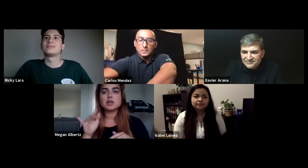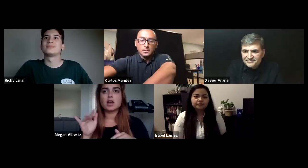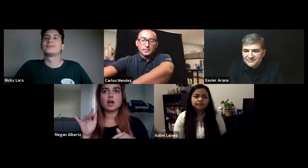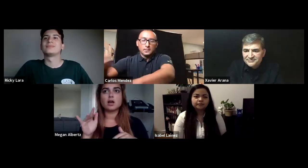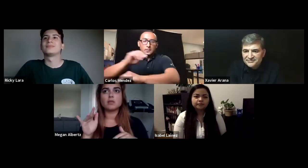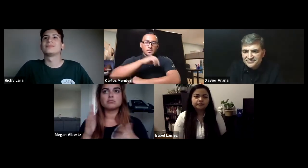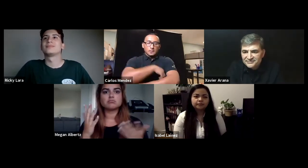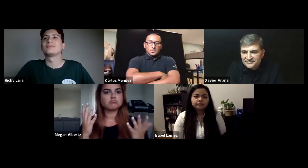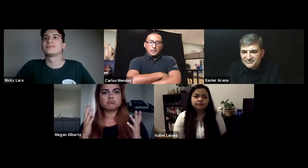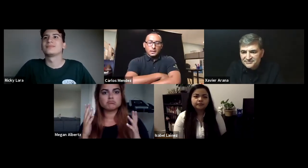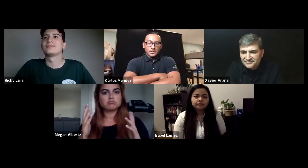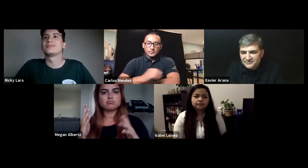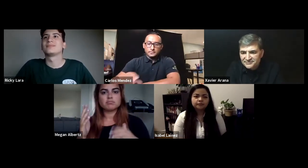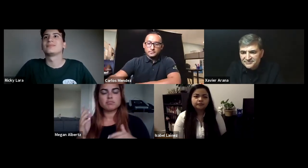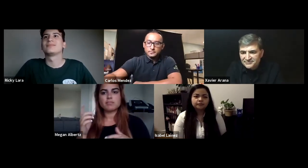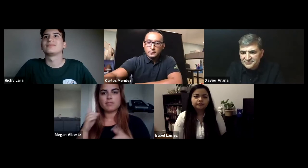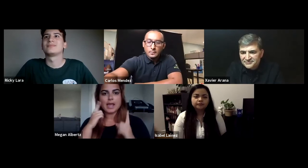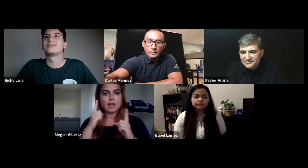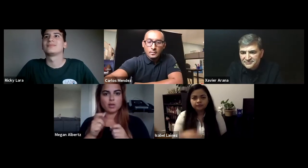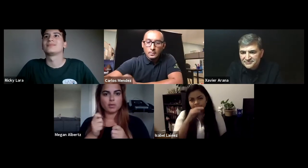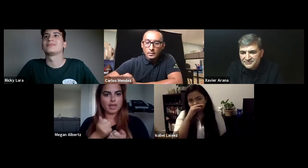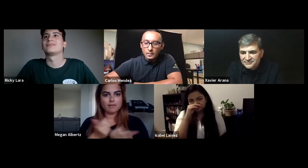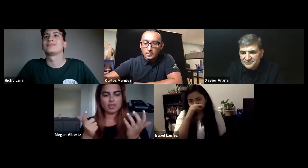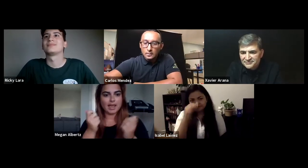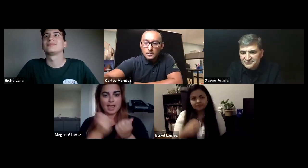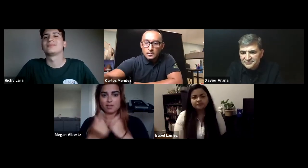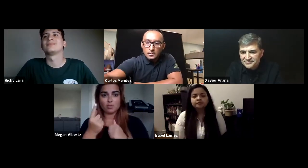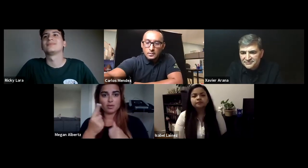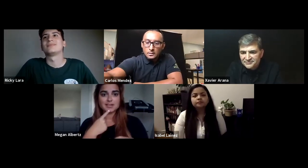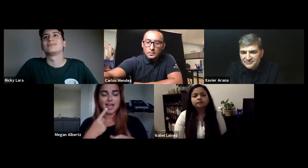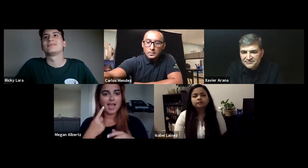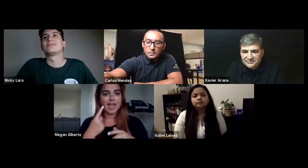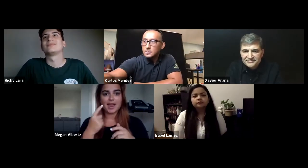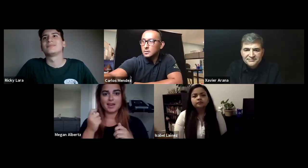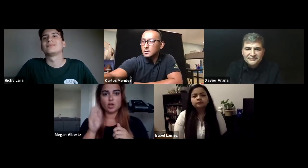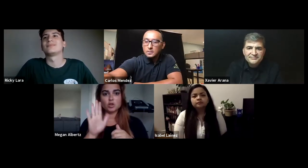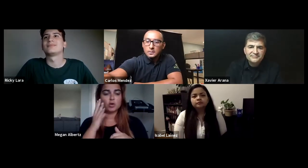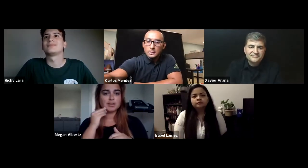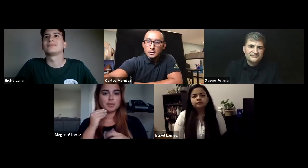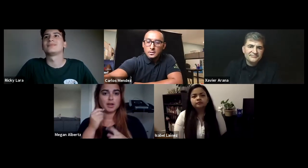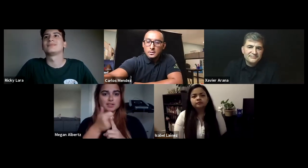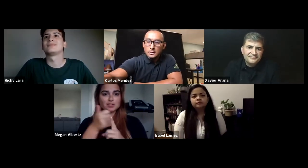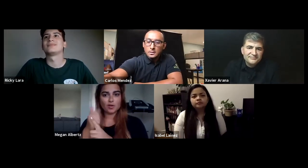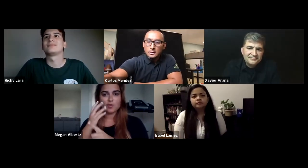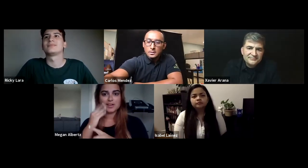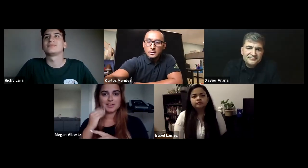Megan: Just a last comment. This is Megan speaking. Um, really anyone...